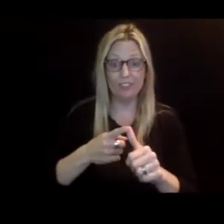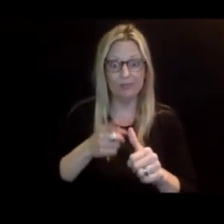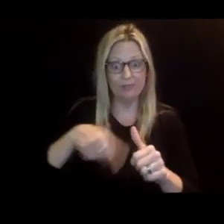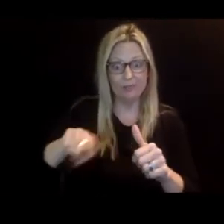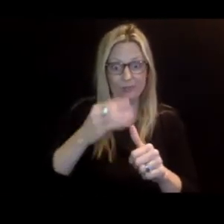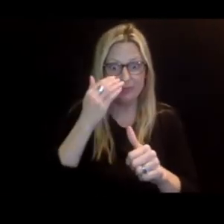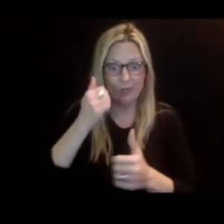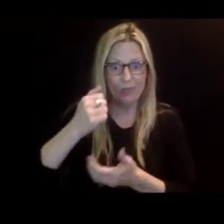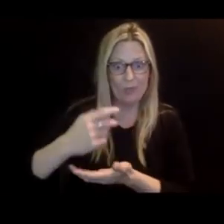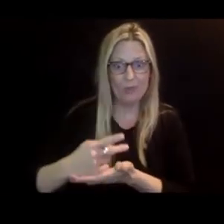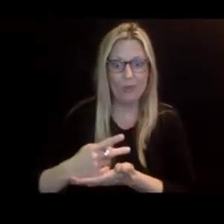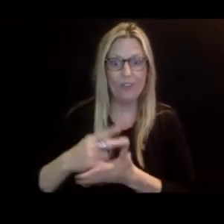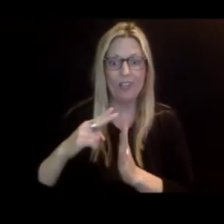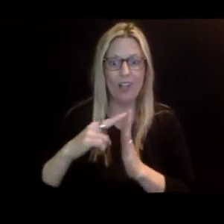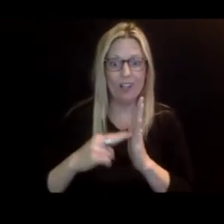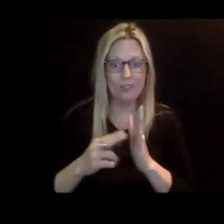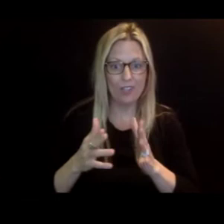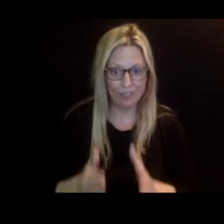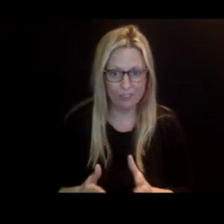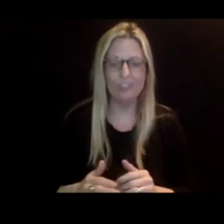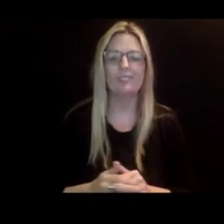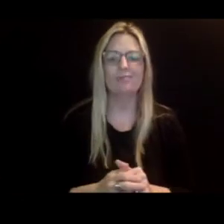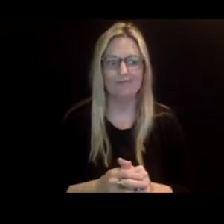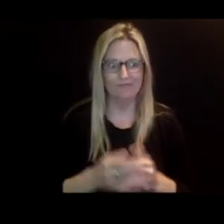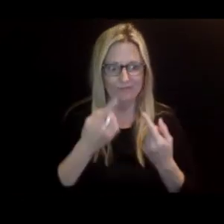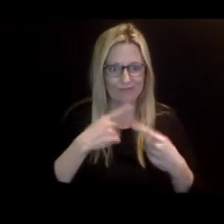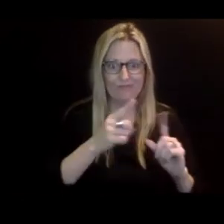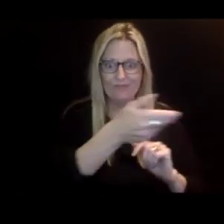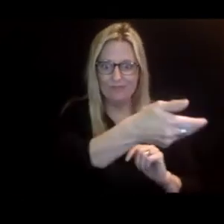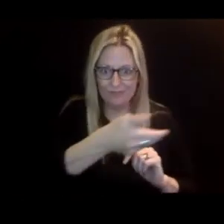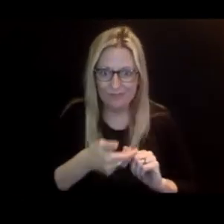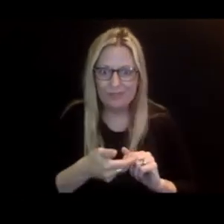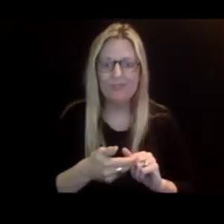you approved contractors, we officially hired. We wish